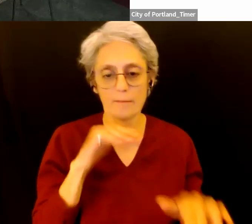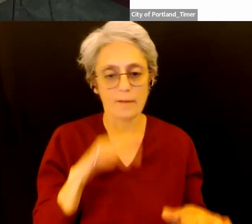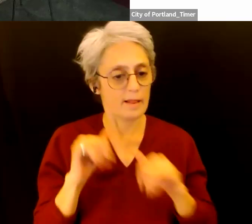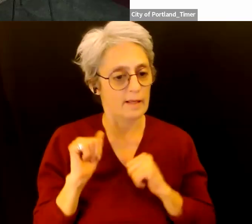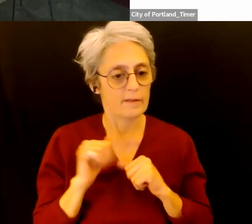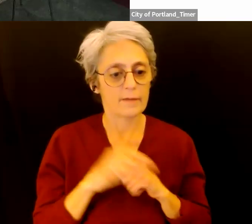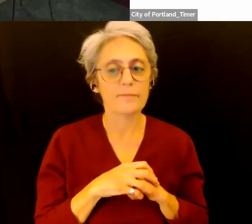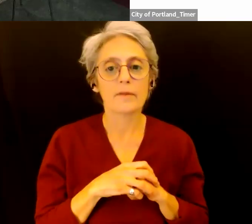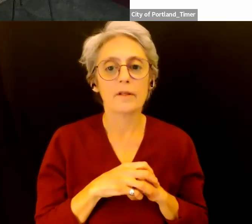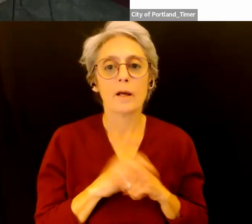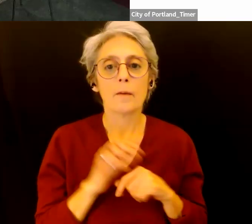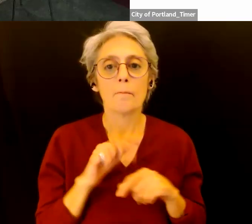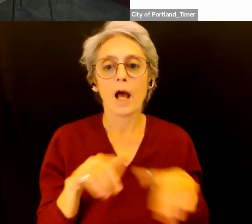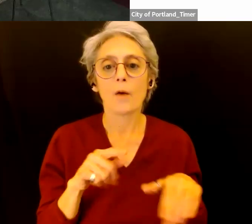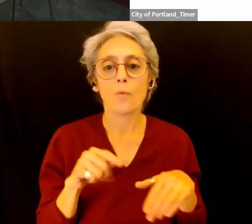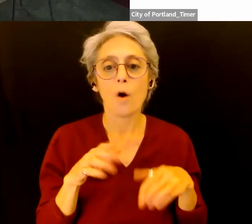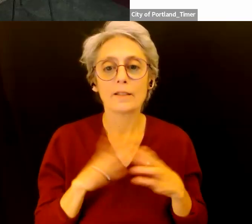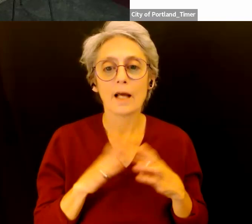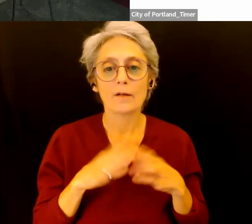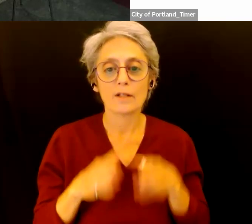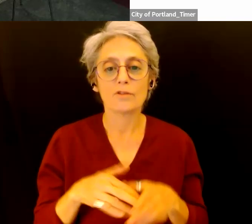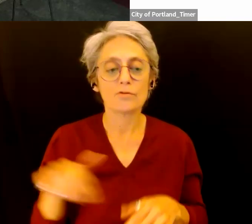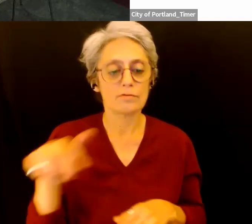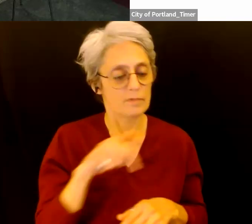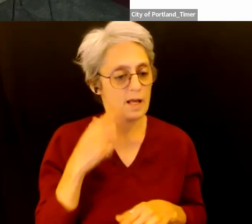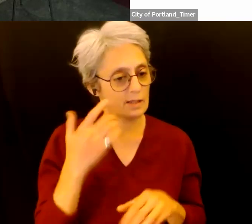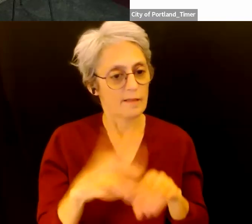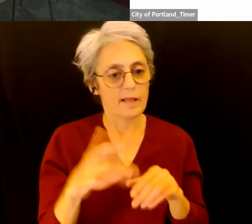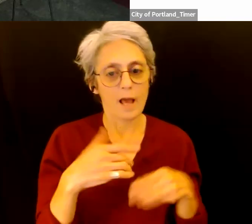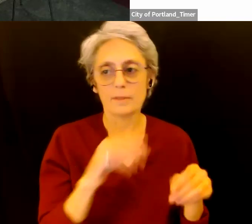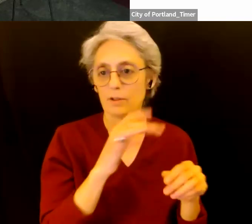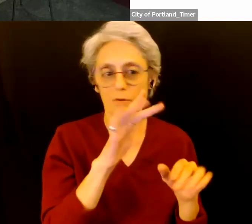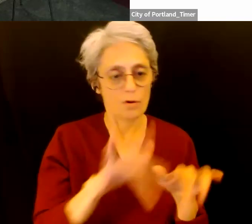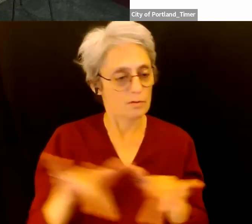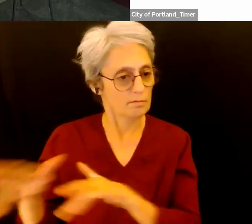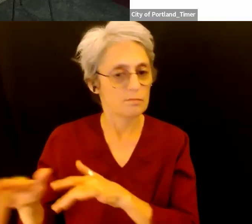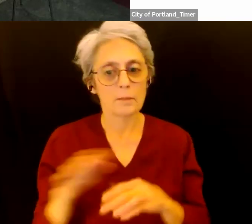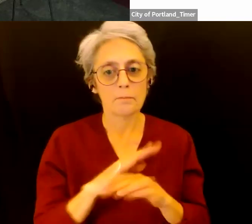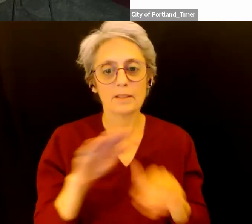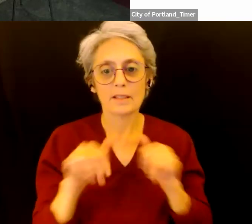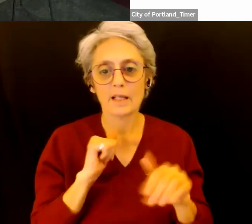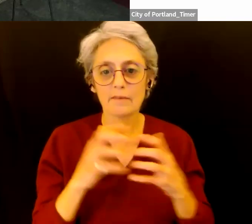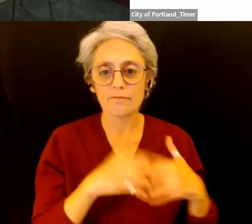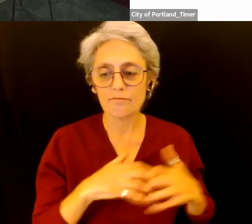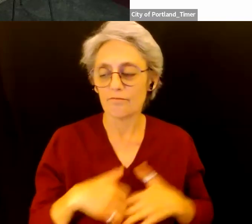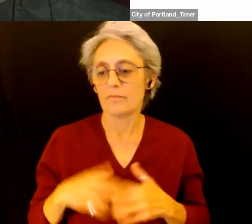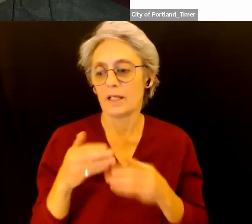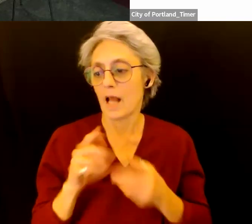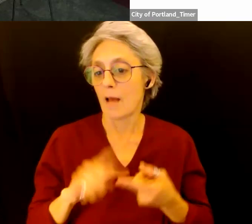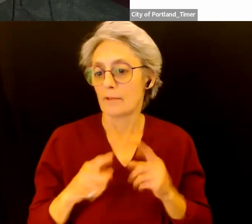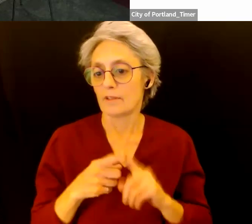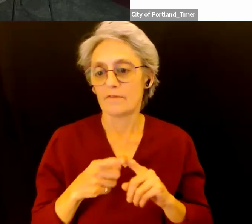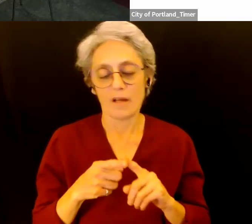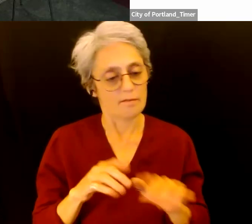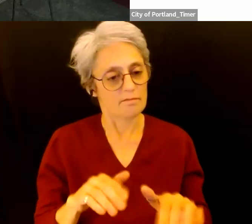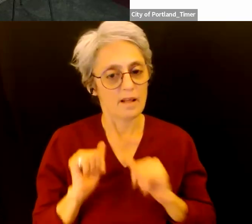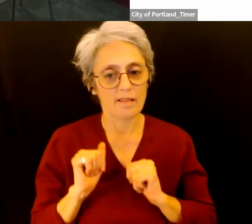But I walk the downtown streets. I see the empty stores. I see the businesses leaving. I have neighbors and friends who've deserted the downtown and moved to the suburbs.